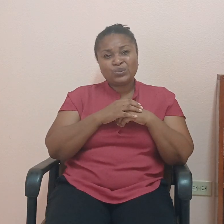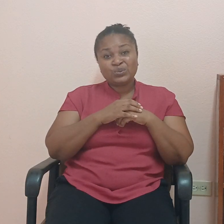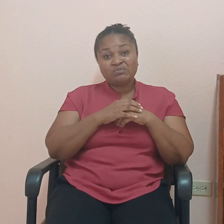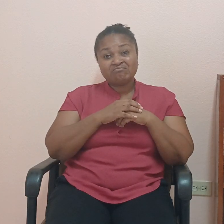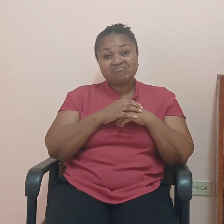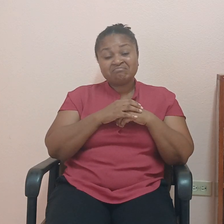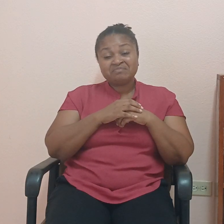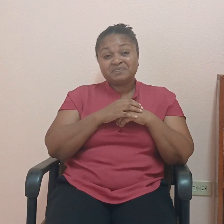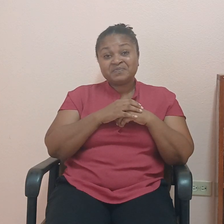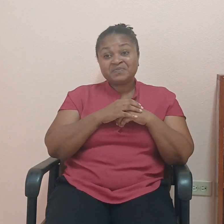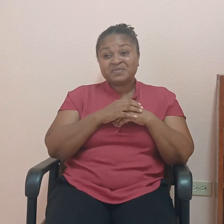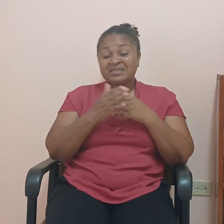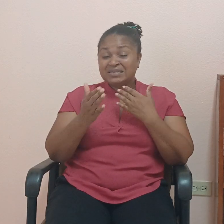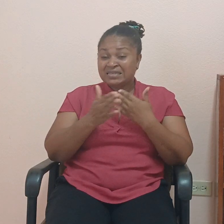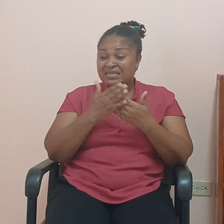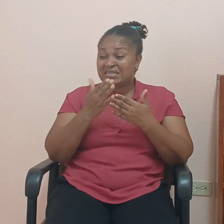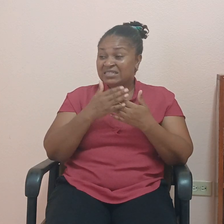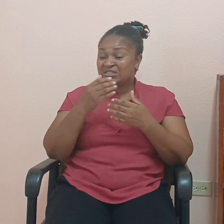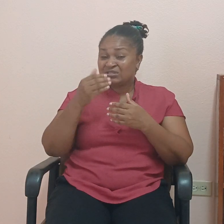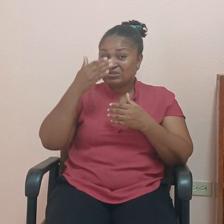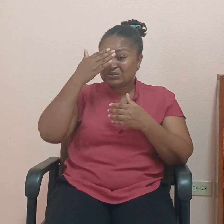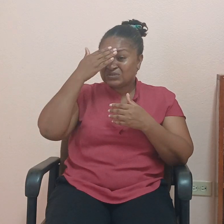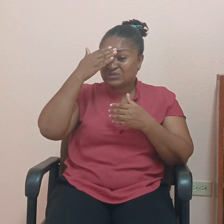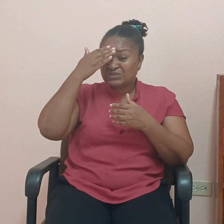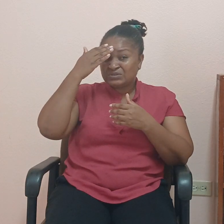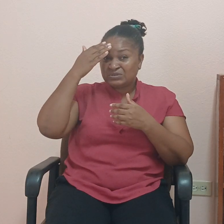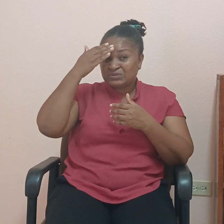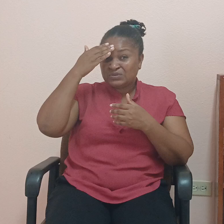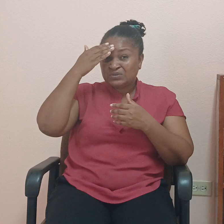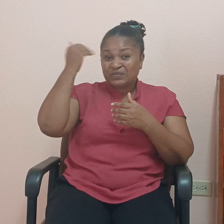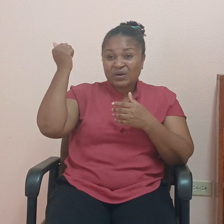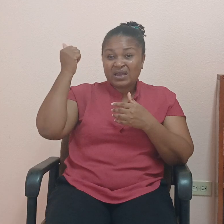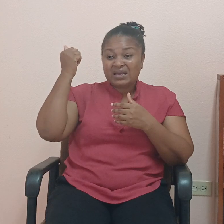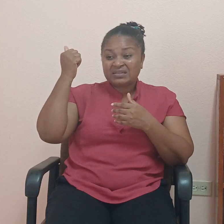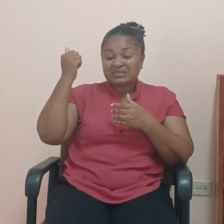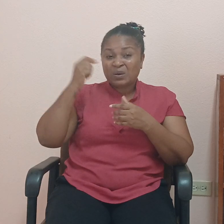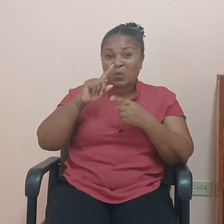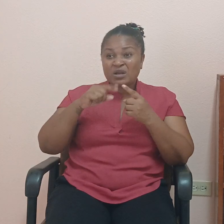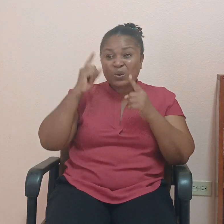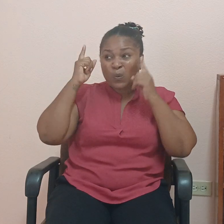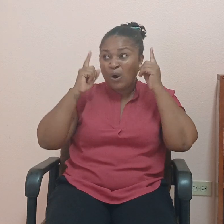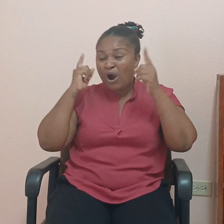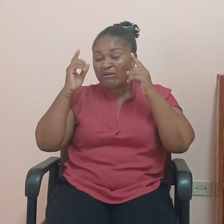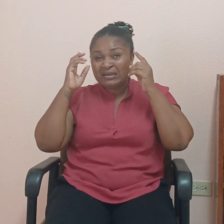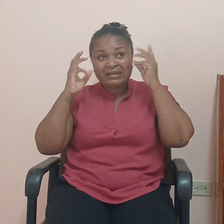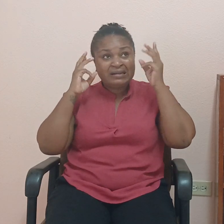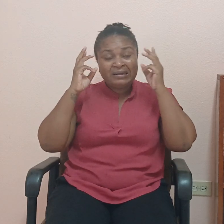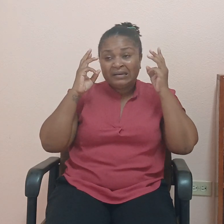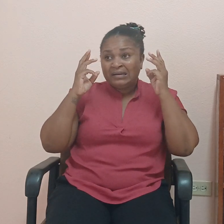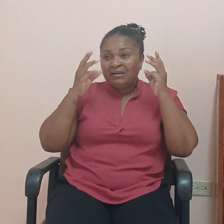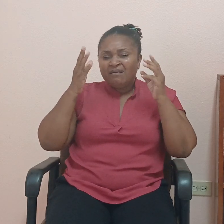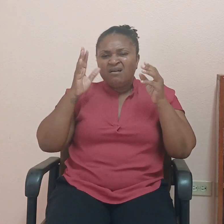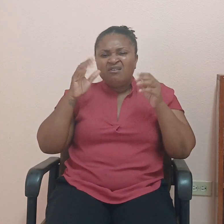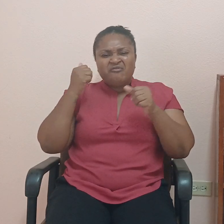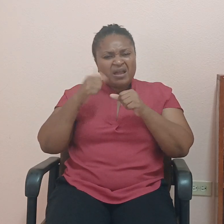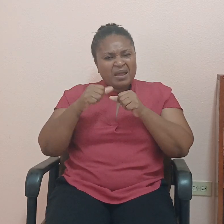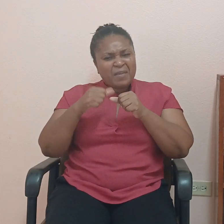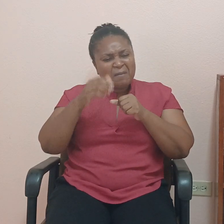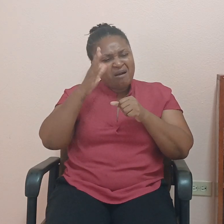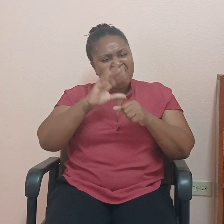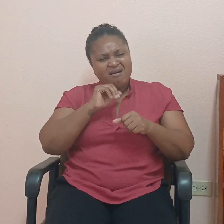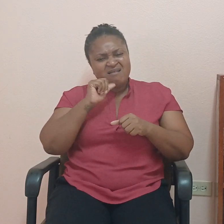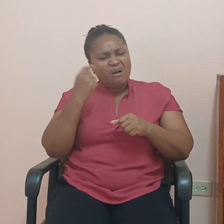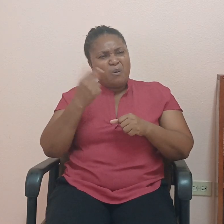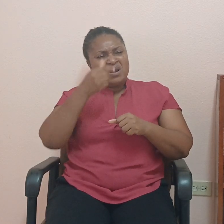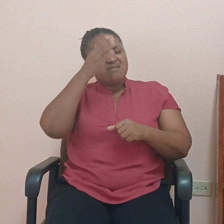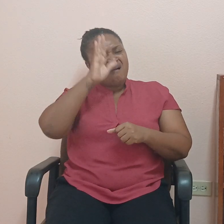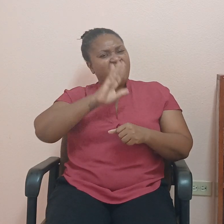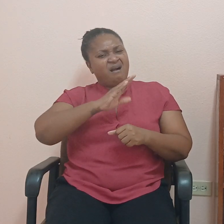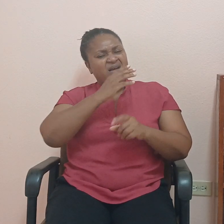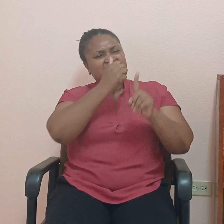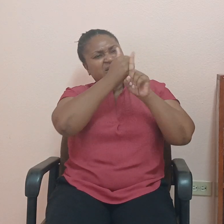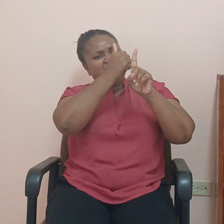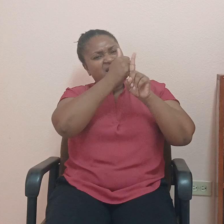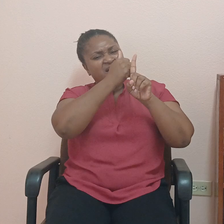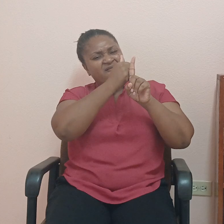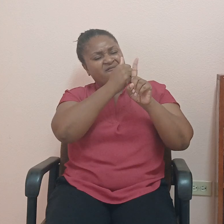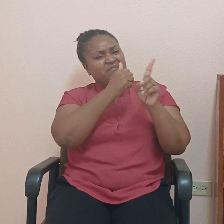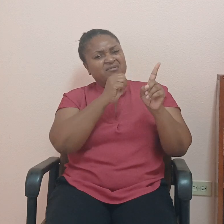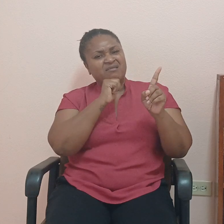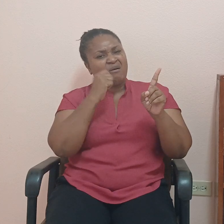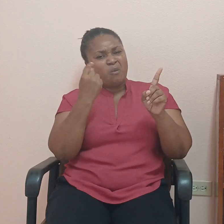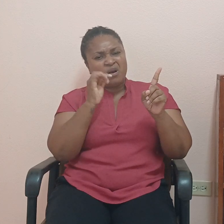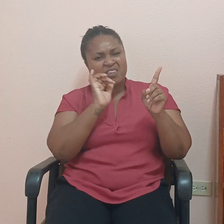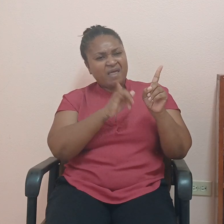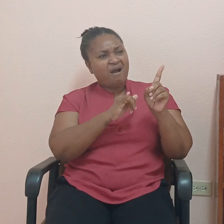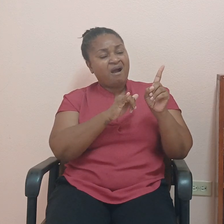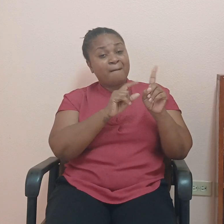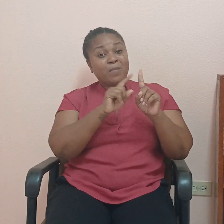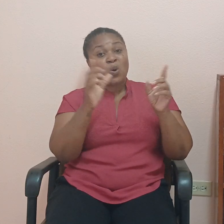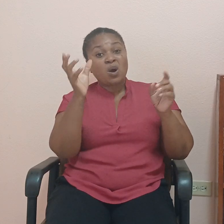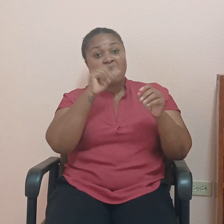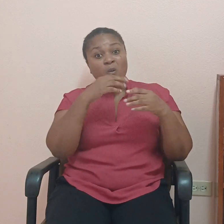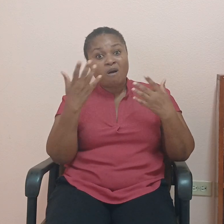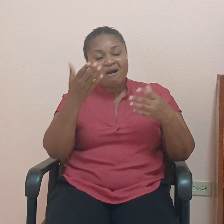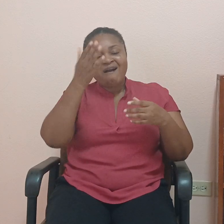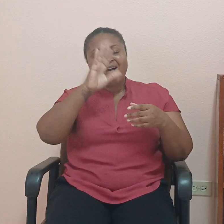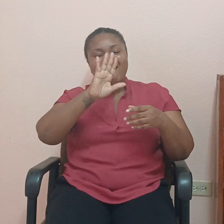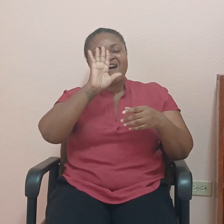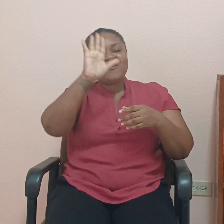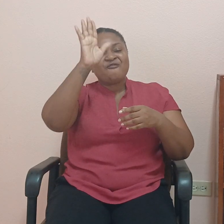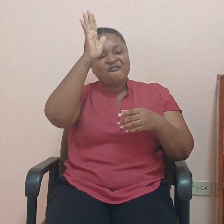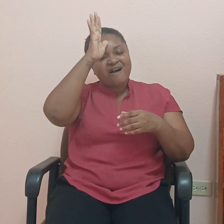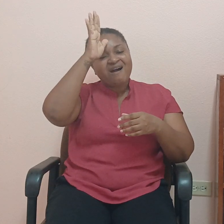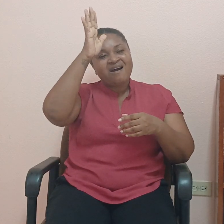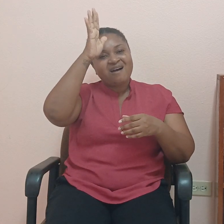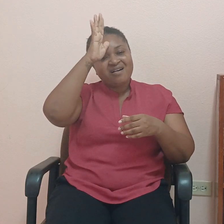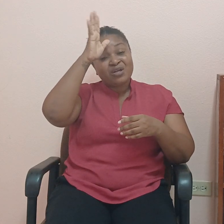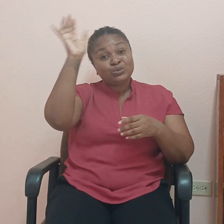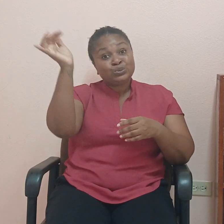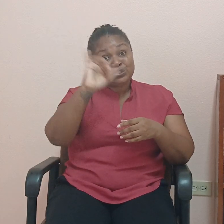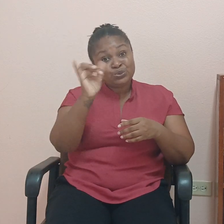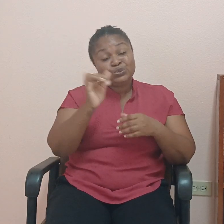IT IS EASY TO FORGET AMID WORRY THAT GOD IS NOT JUST OUR GOD, HE IS OUR FATHER. WE